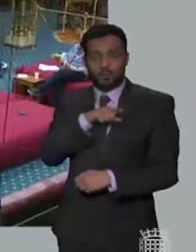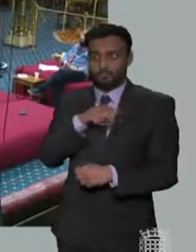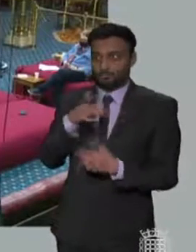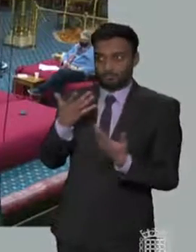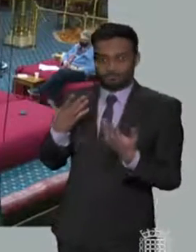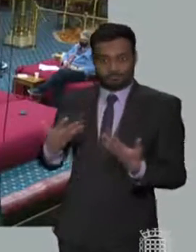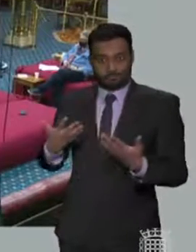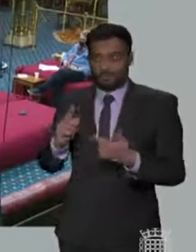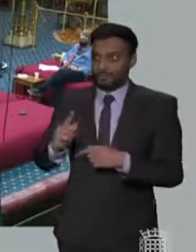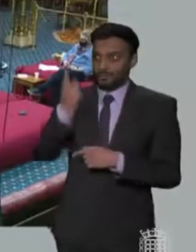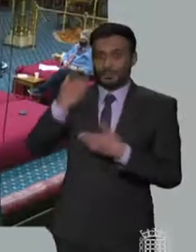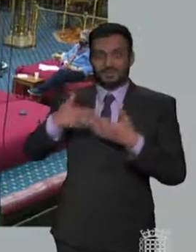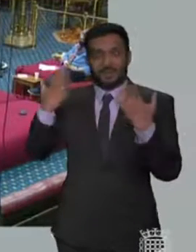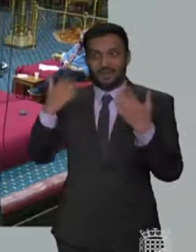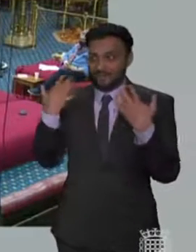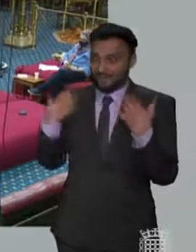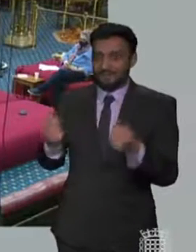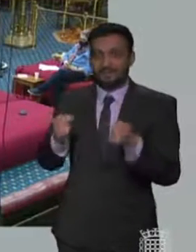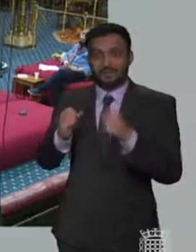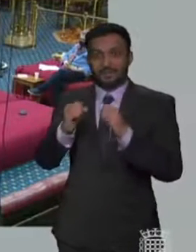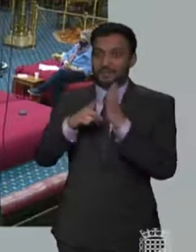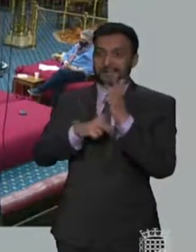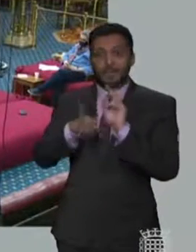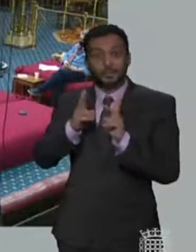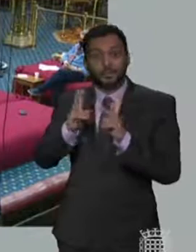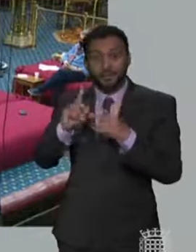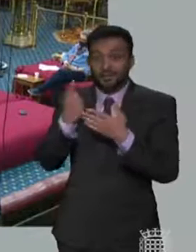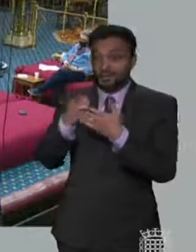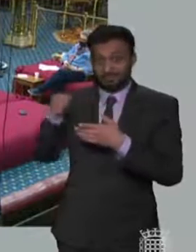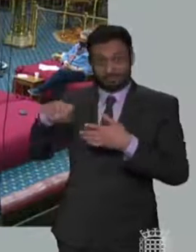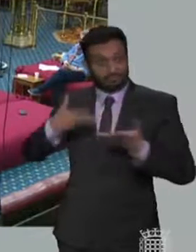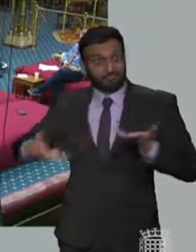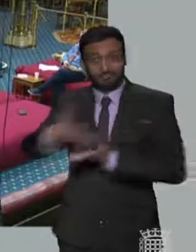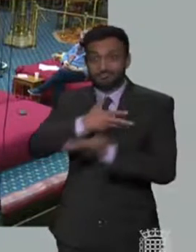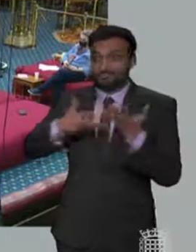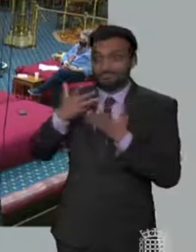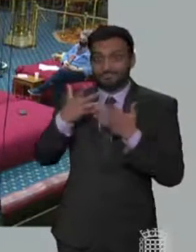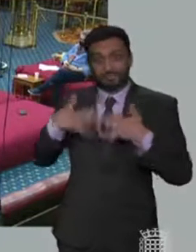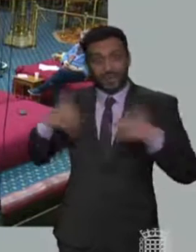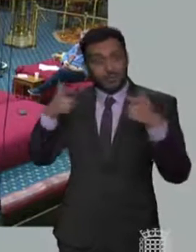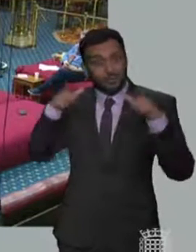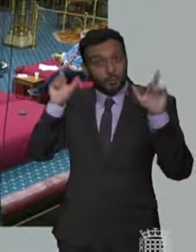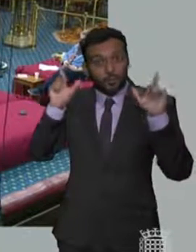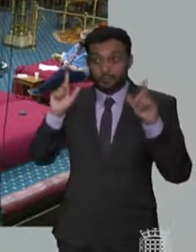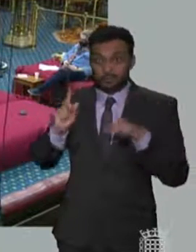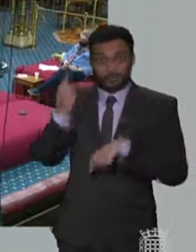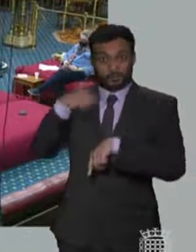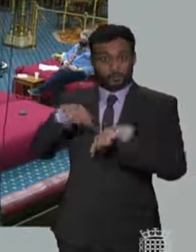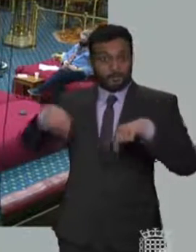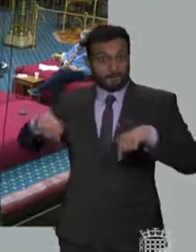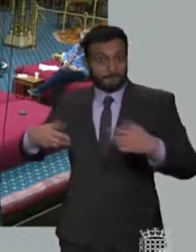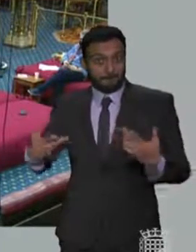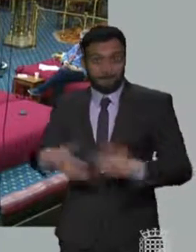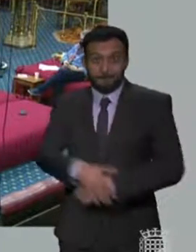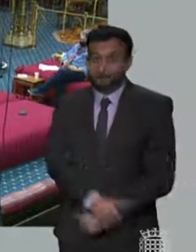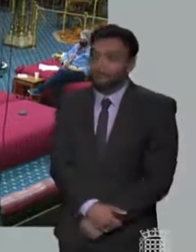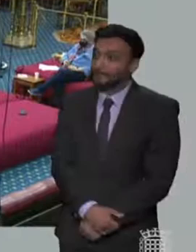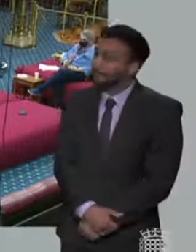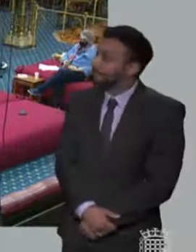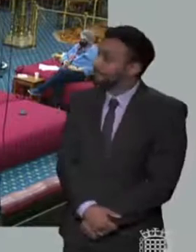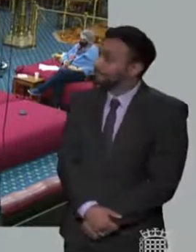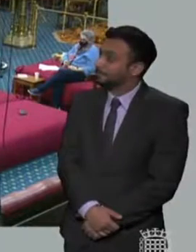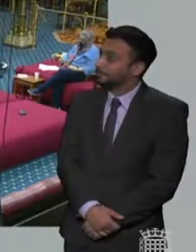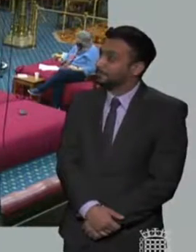be used for our proceedings on parliament tv and i would like to start by congratulating